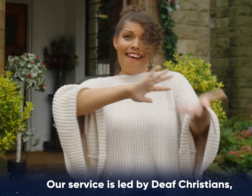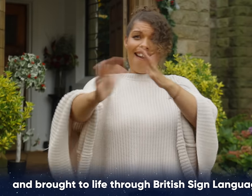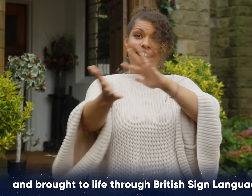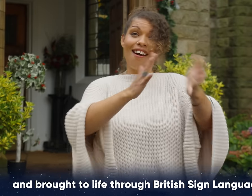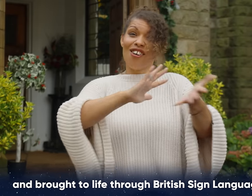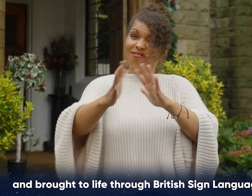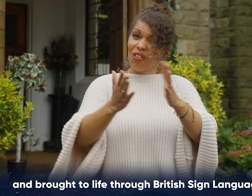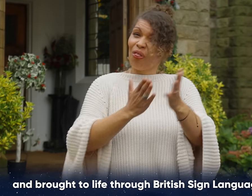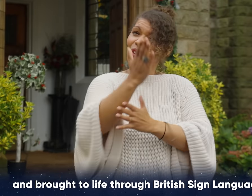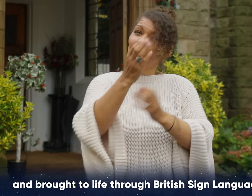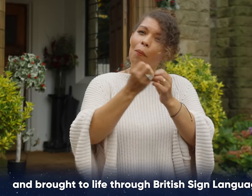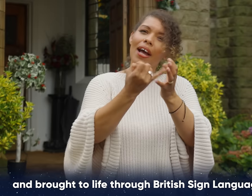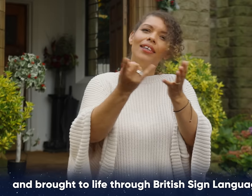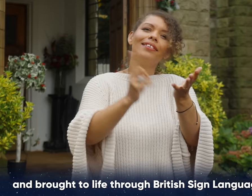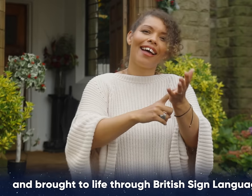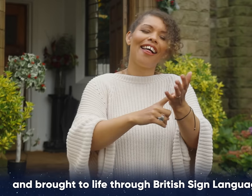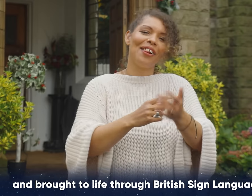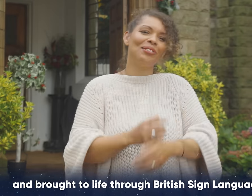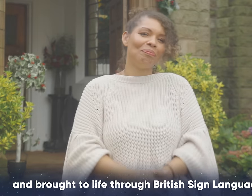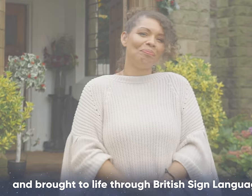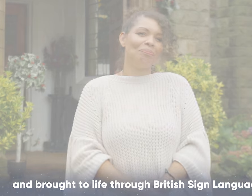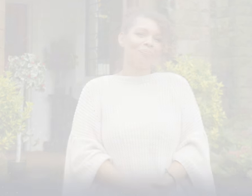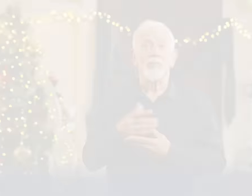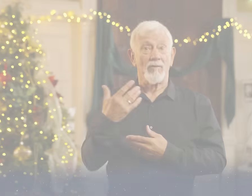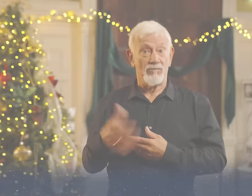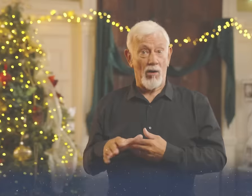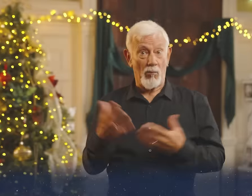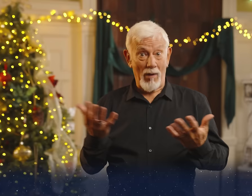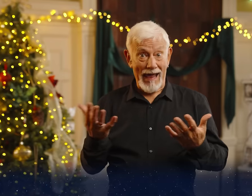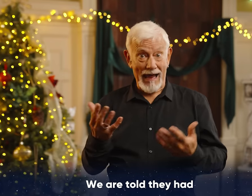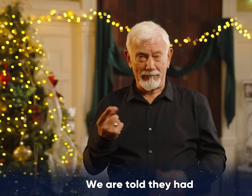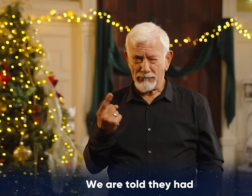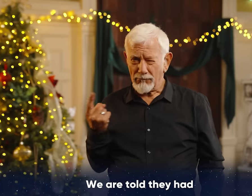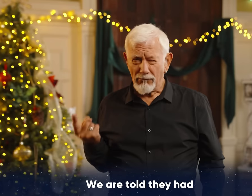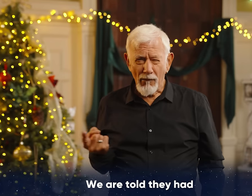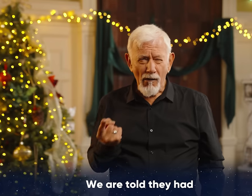and brought to life through British sign language. We are told they had